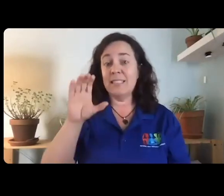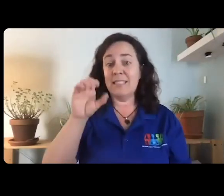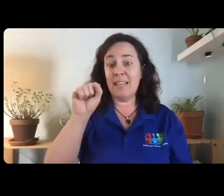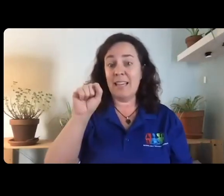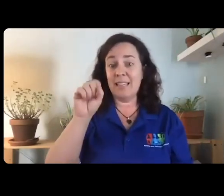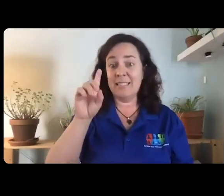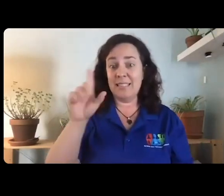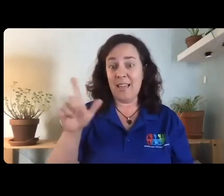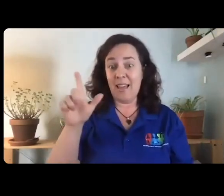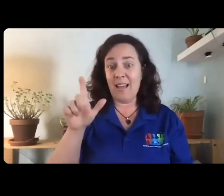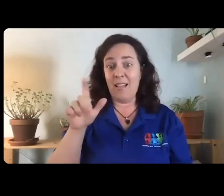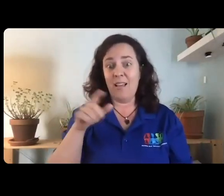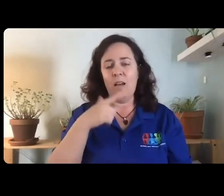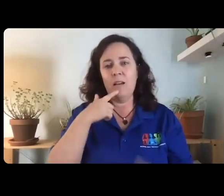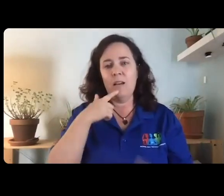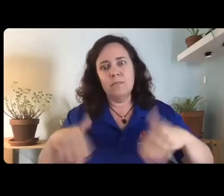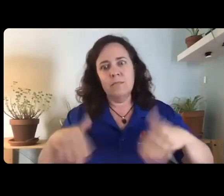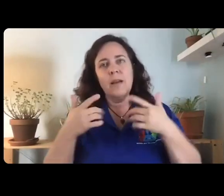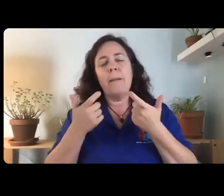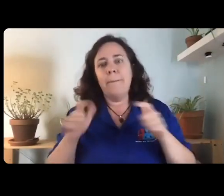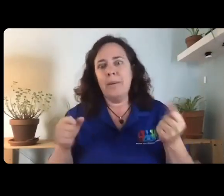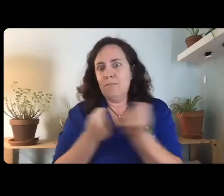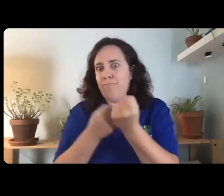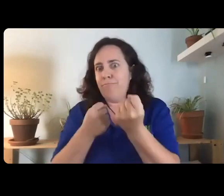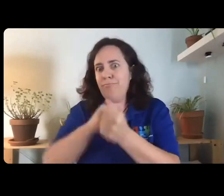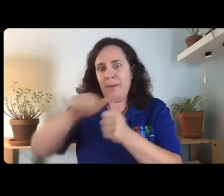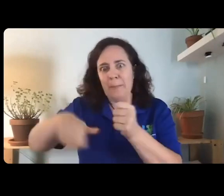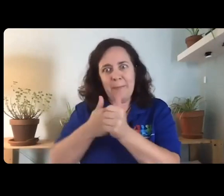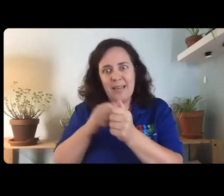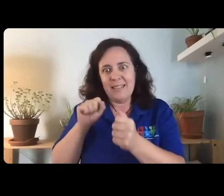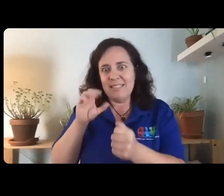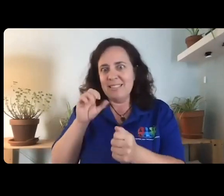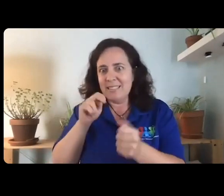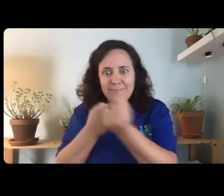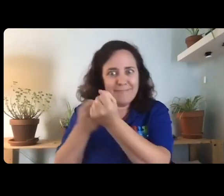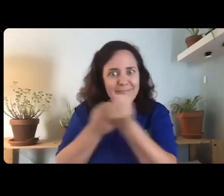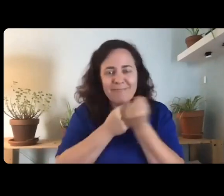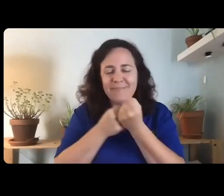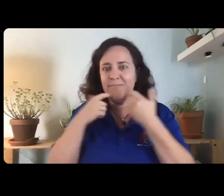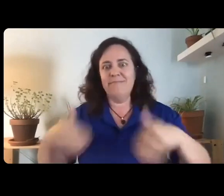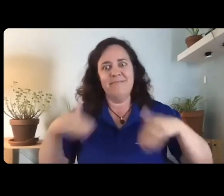At this point, I would like to thank our sponsors without whose generous support, this would not be possible.